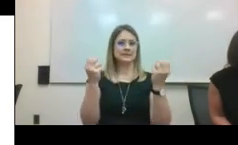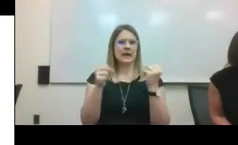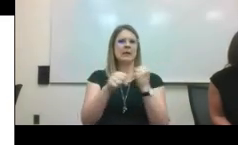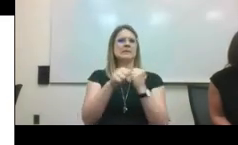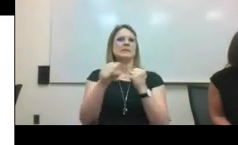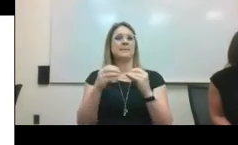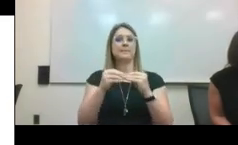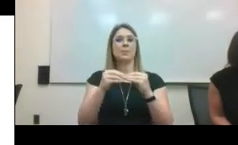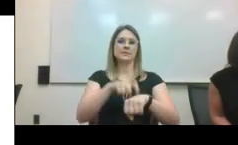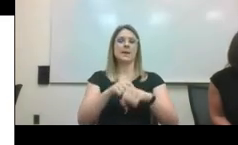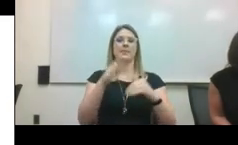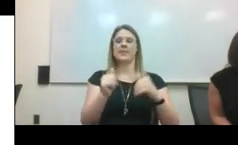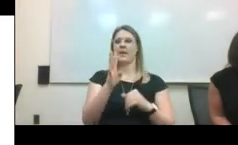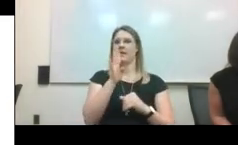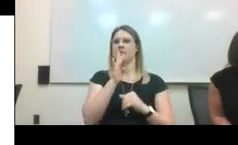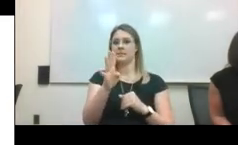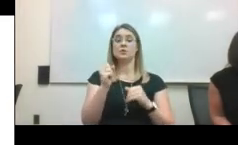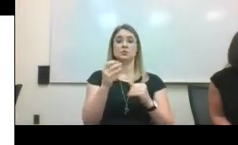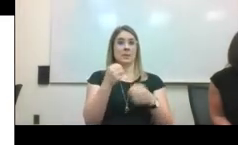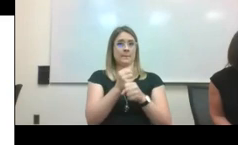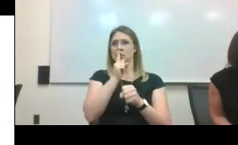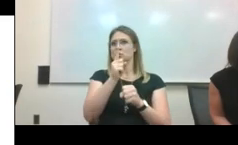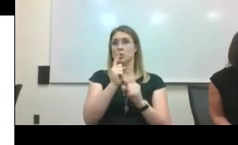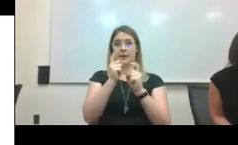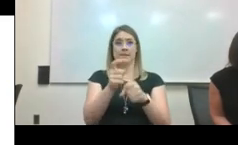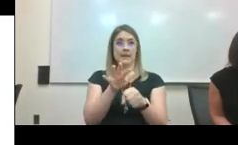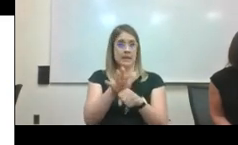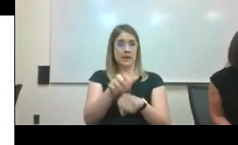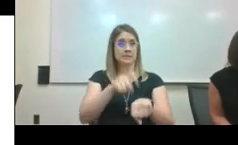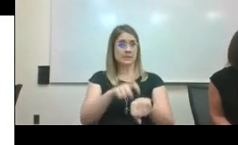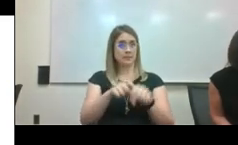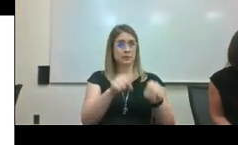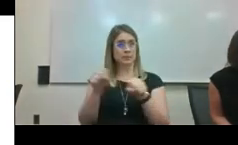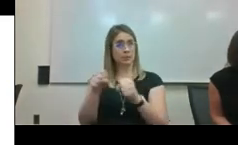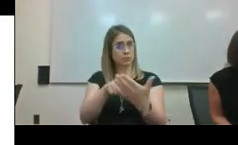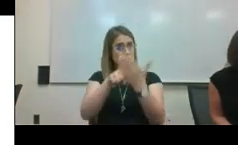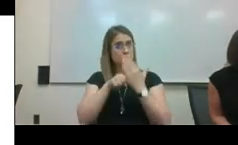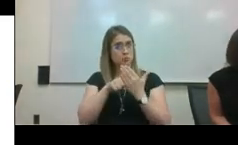So, we wanted to be sure to give them enough time to be able to show what they could do, but not so much time